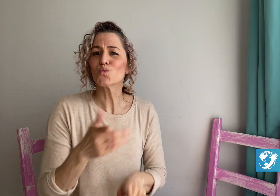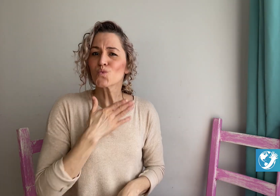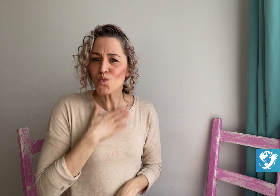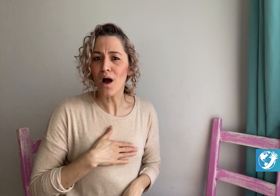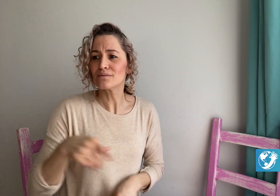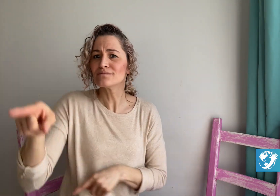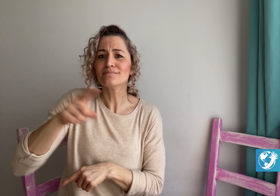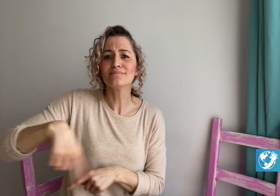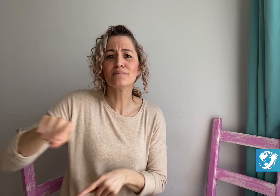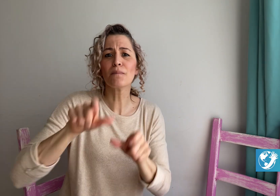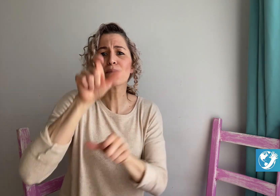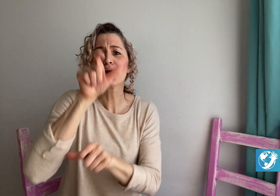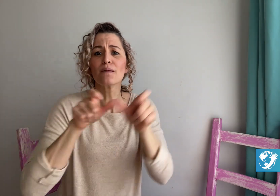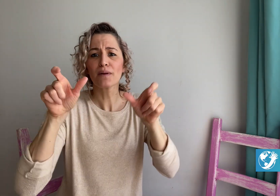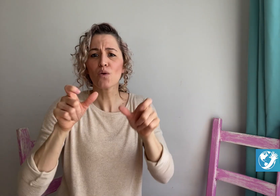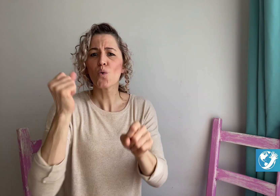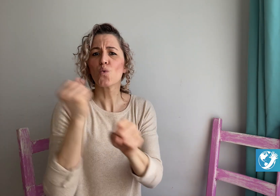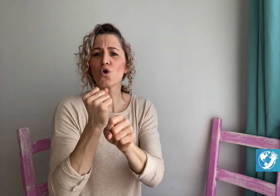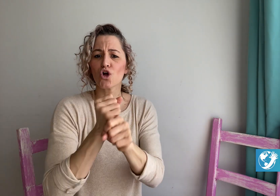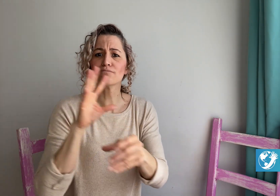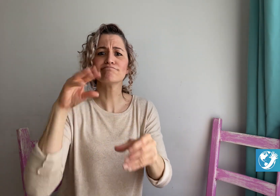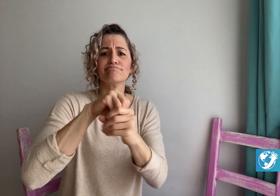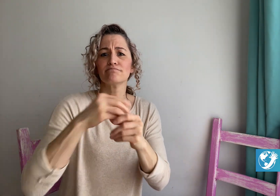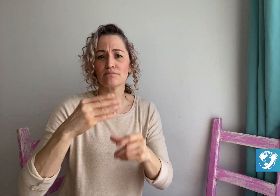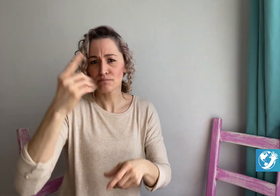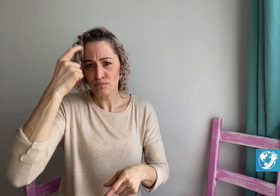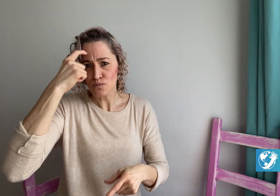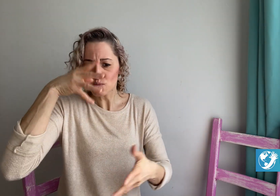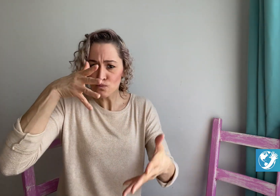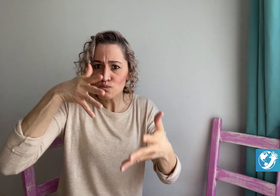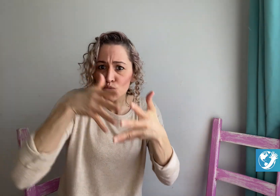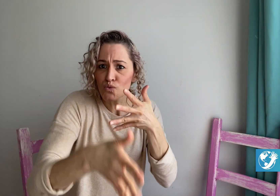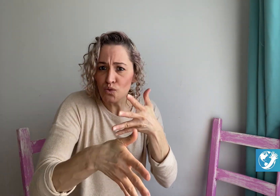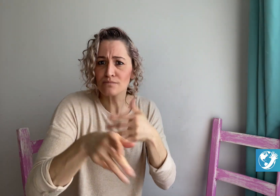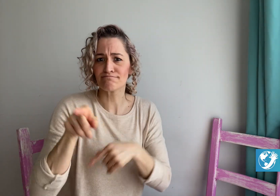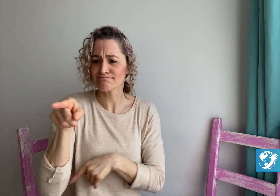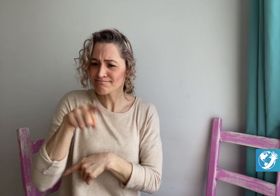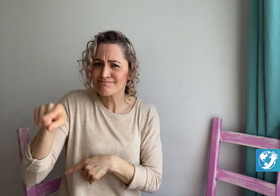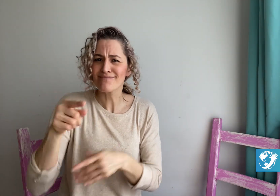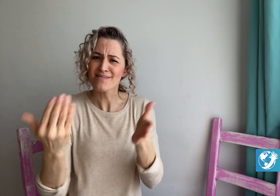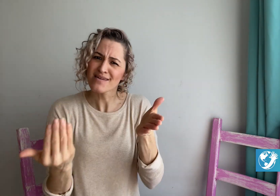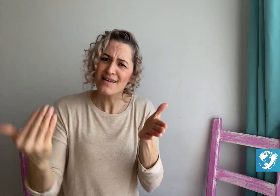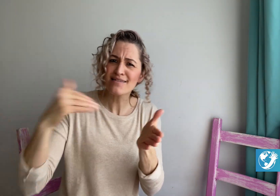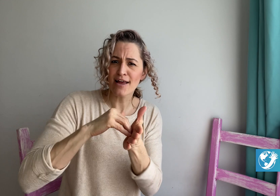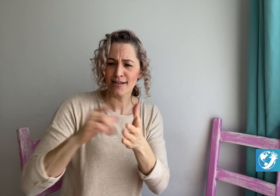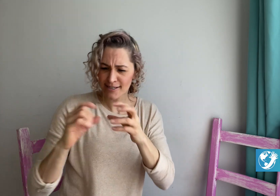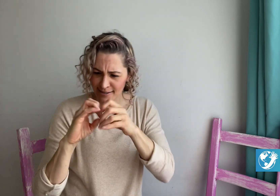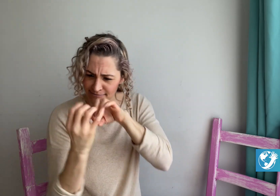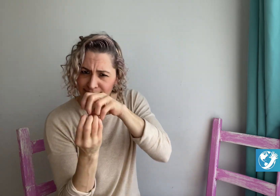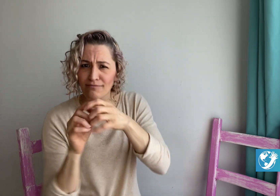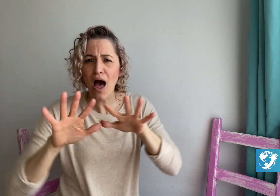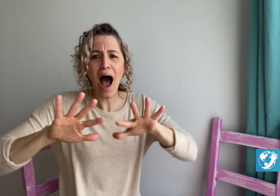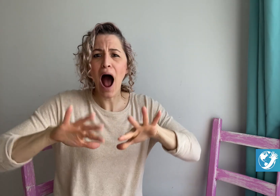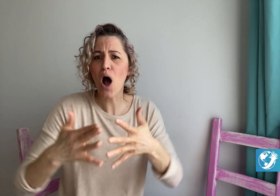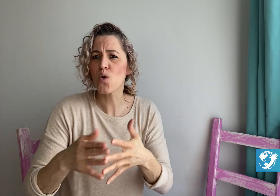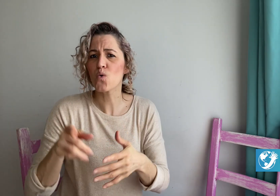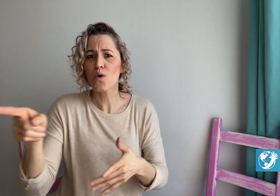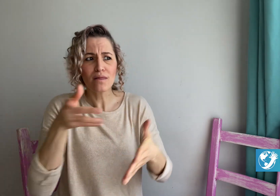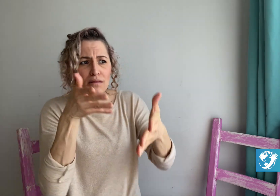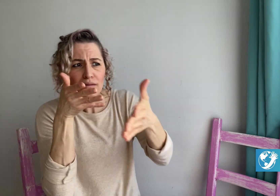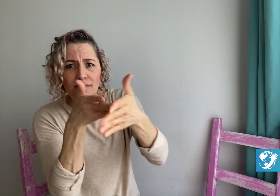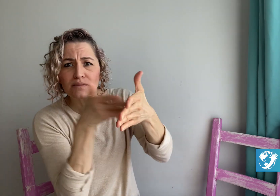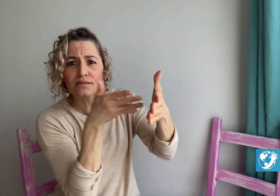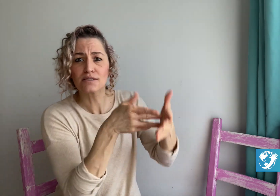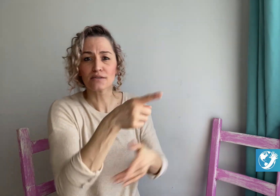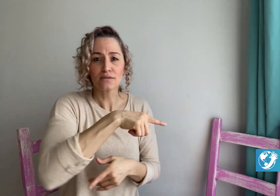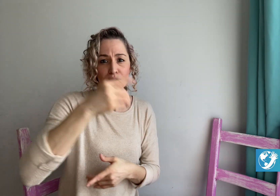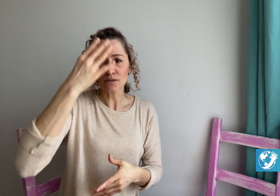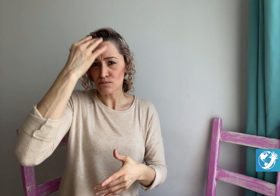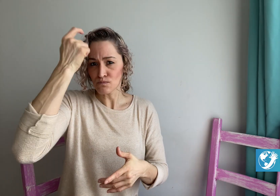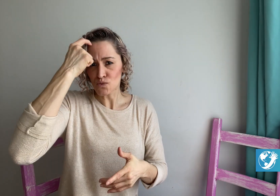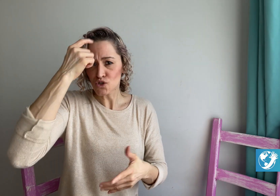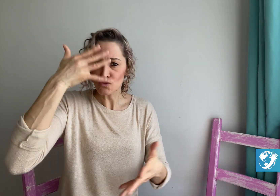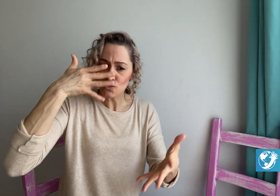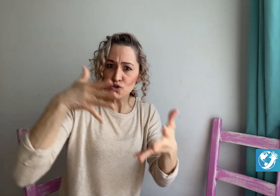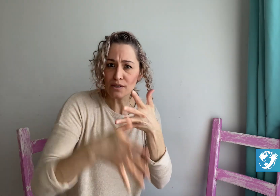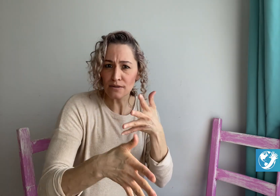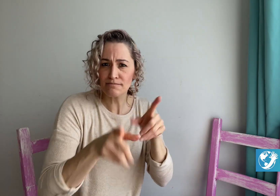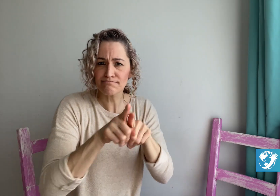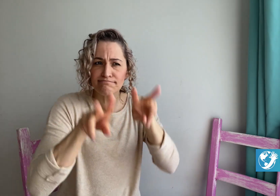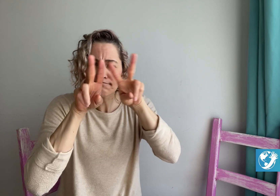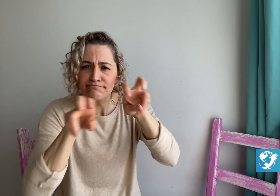to restructure their psychological assessments to include Deaf people’s